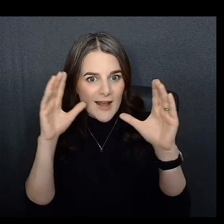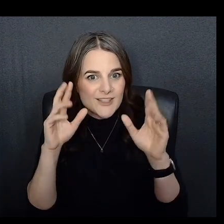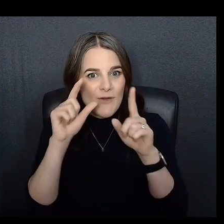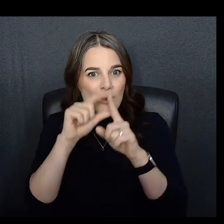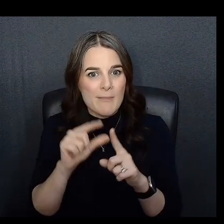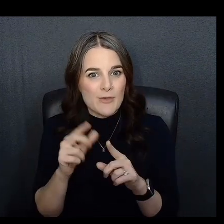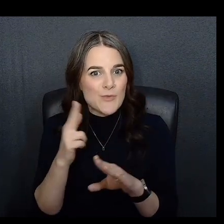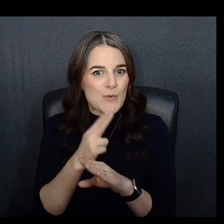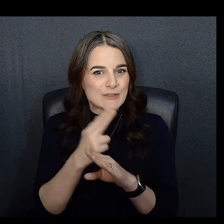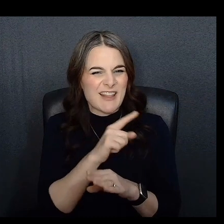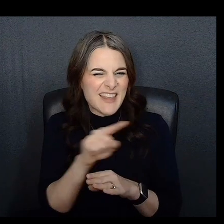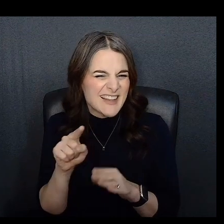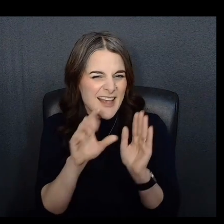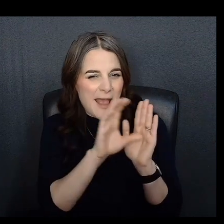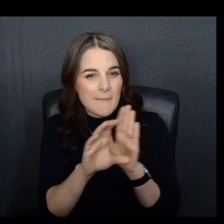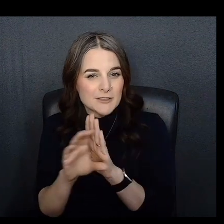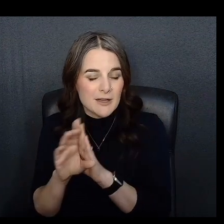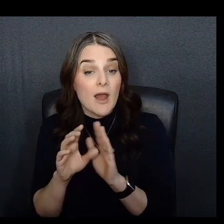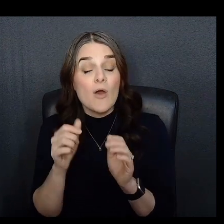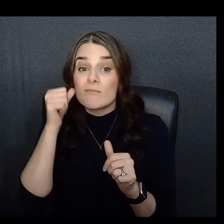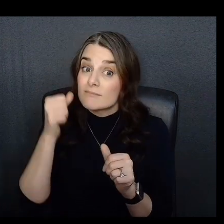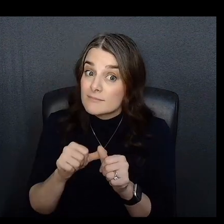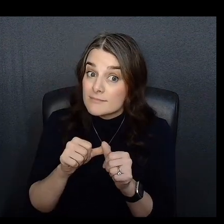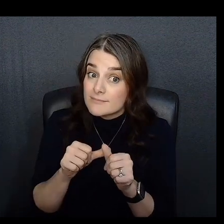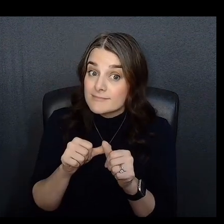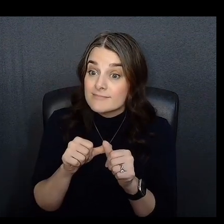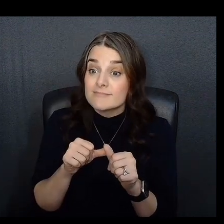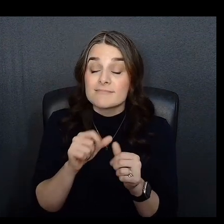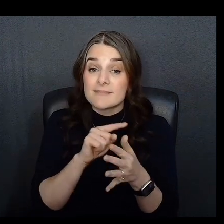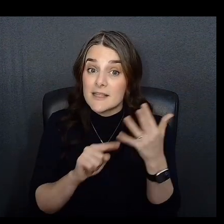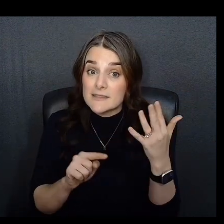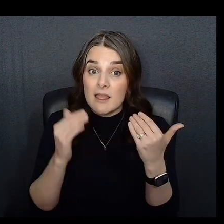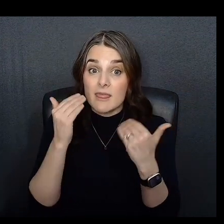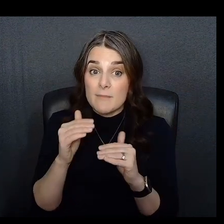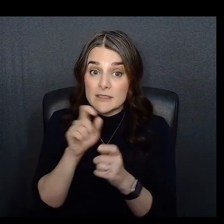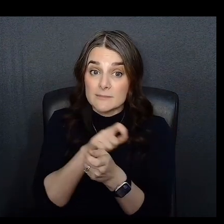And keep in mind, too, that even though a lot of these are limited to certain apps, that you can always